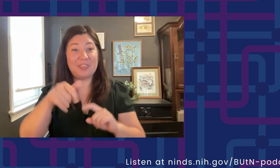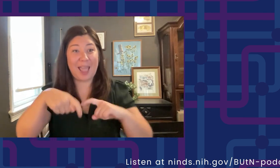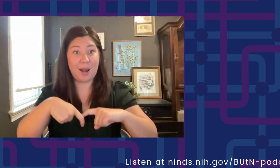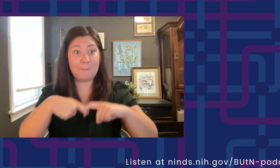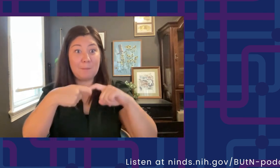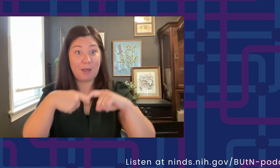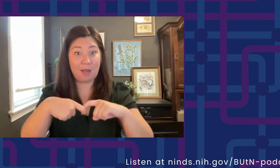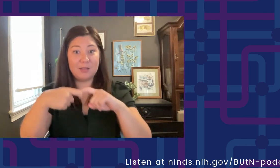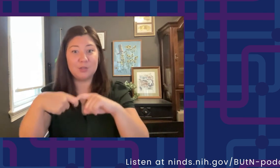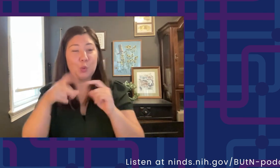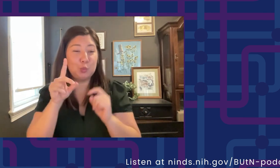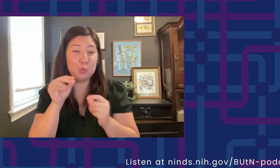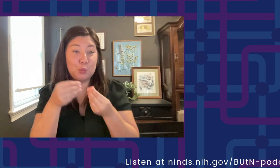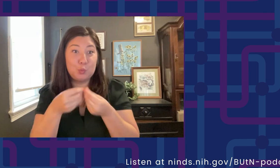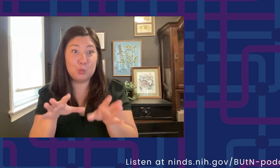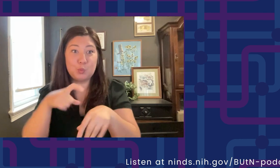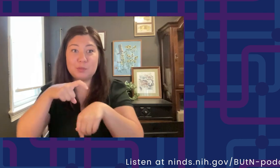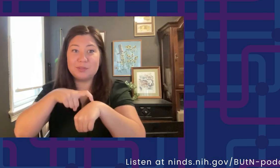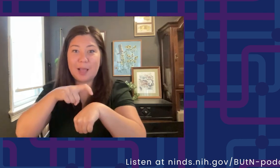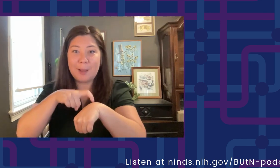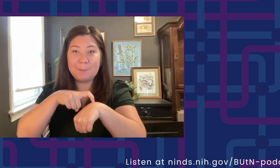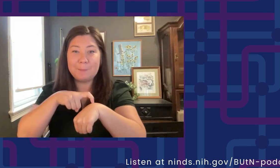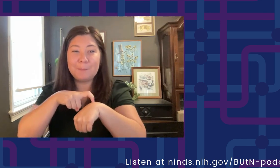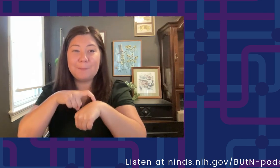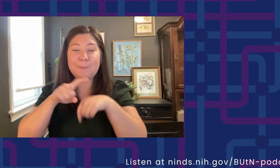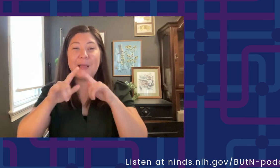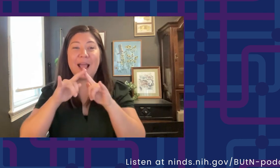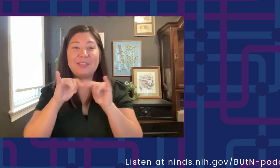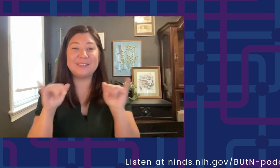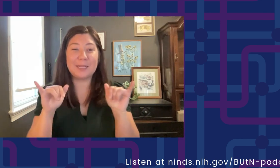But with the Deaf community, the approach is a little bit different because of that pause.